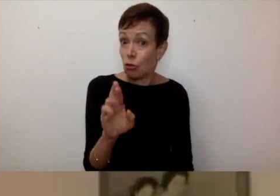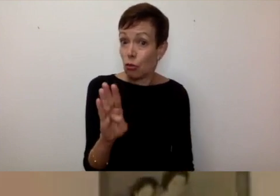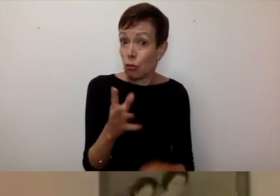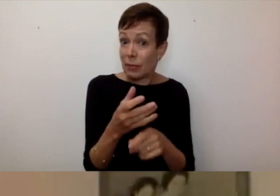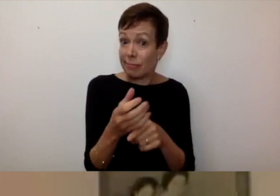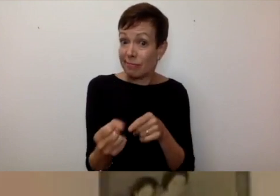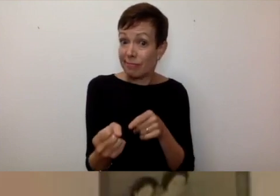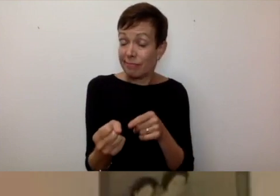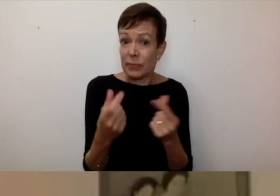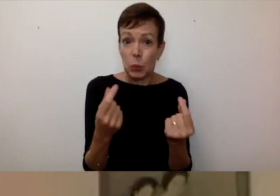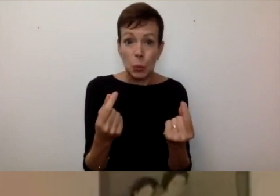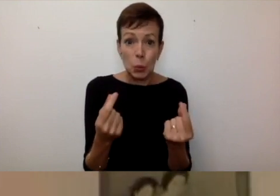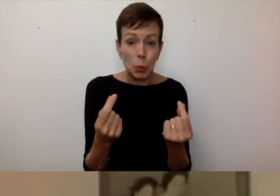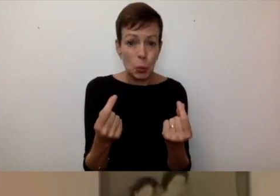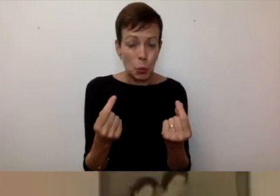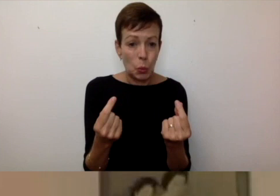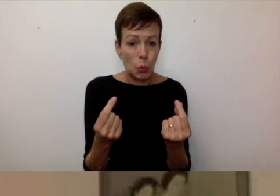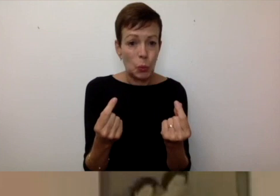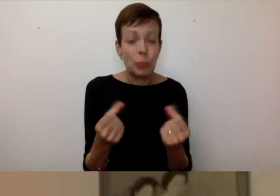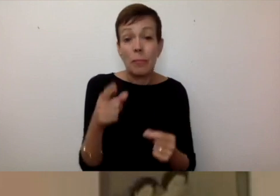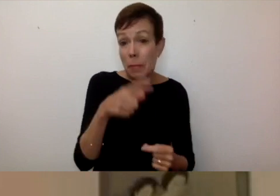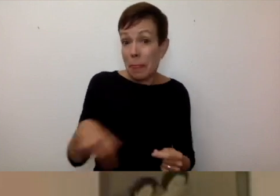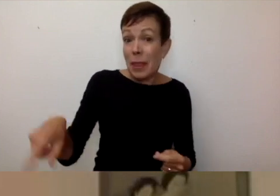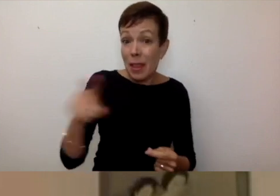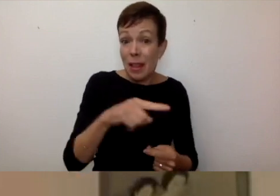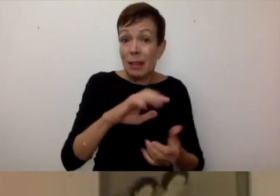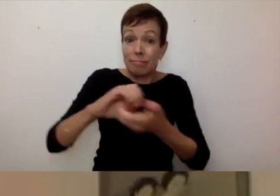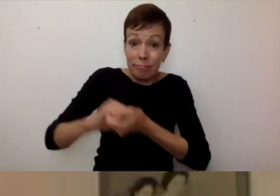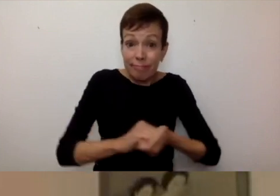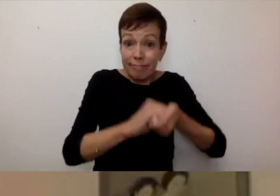and only our collective actions can win us a basic income